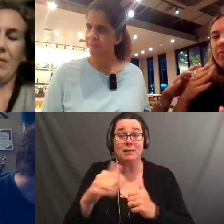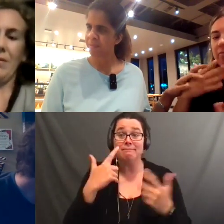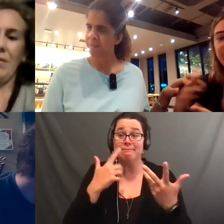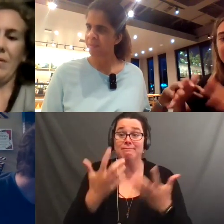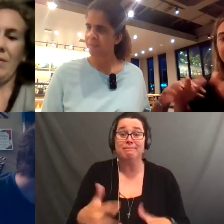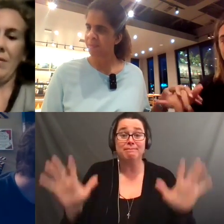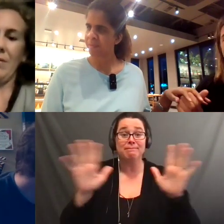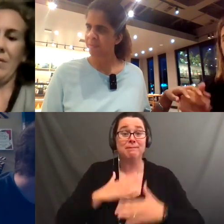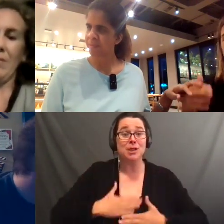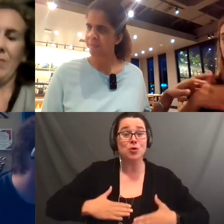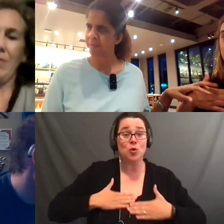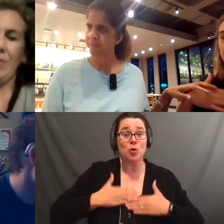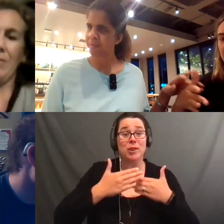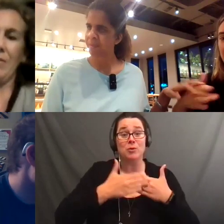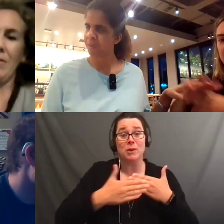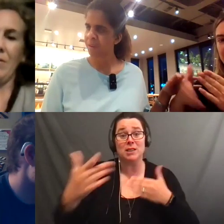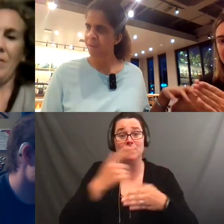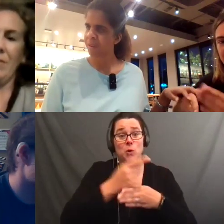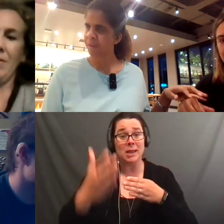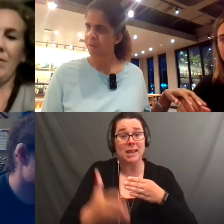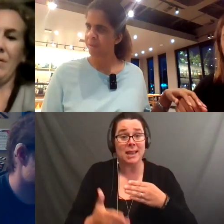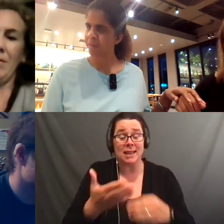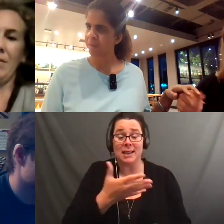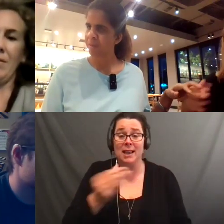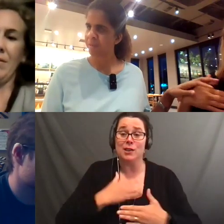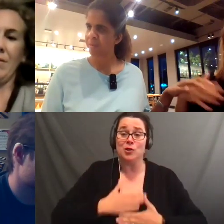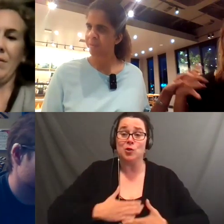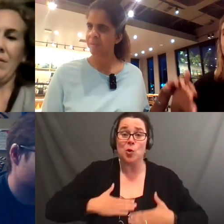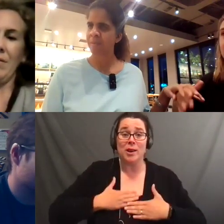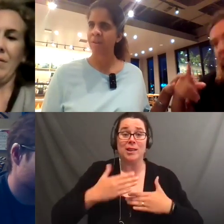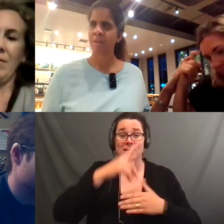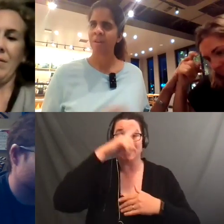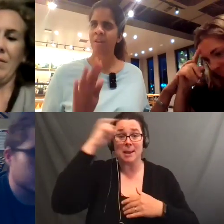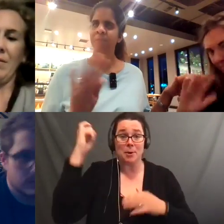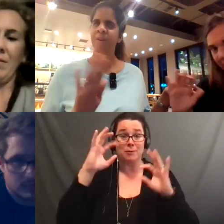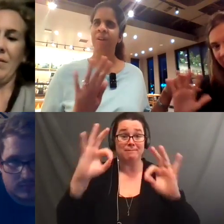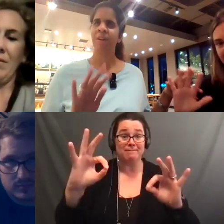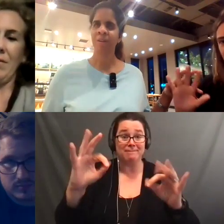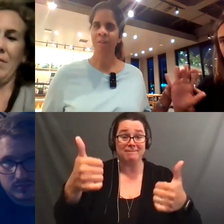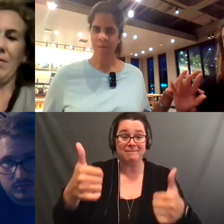Enjoy the rest of your weekend and enjoy the rest of your summer, everybody.